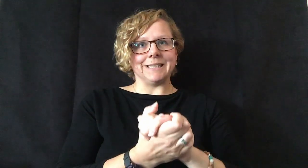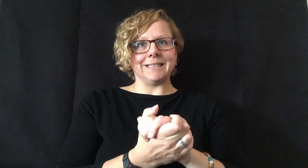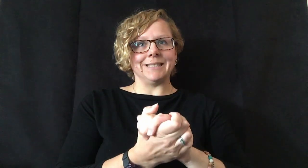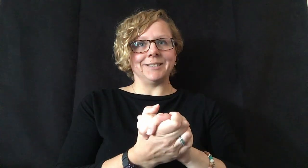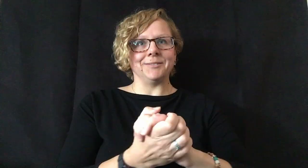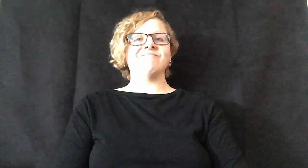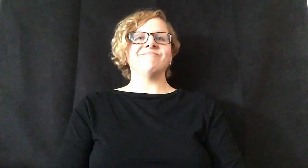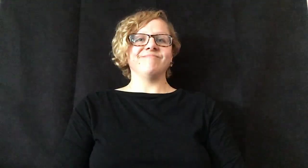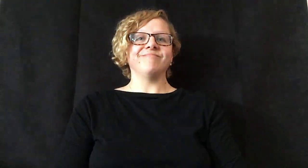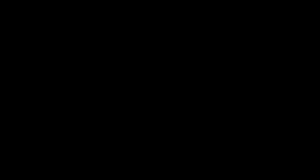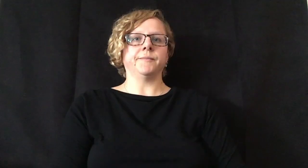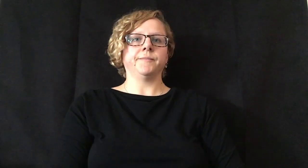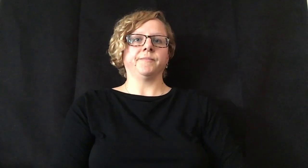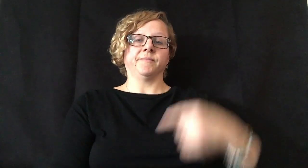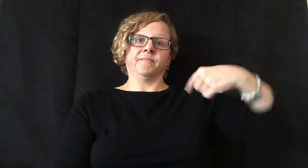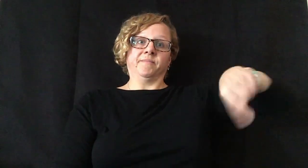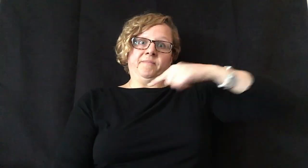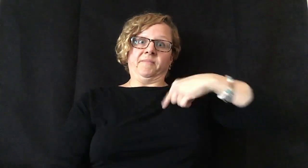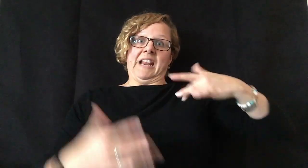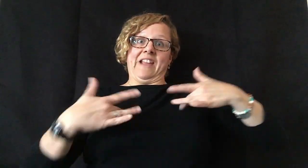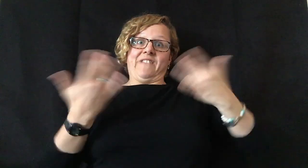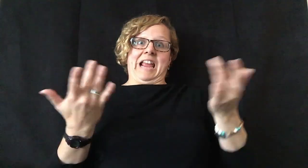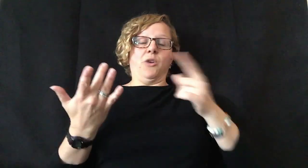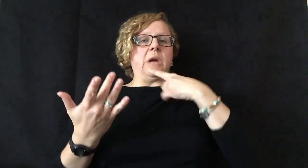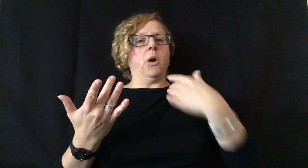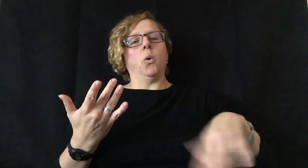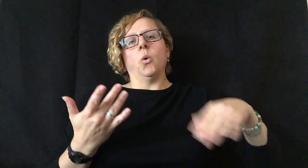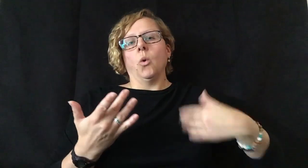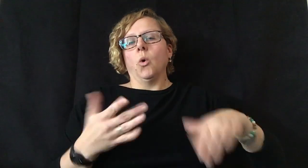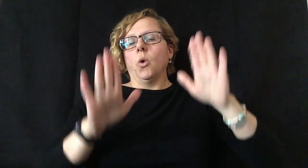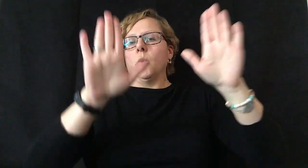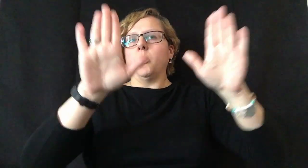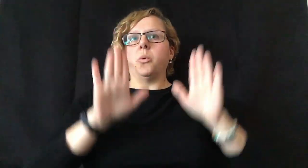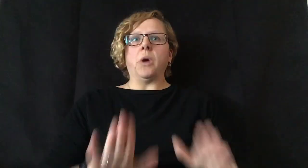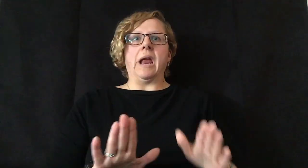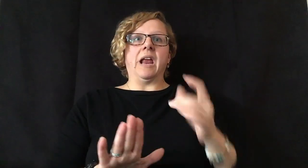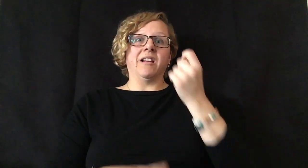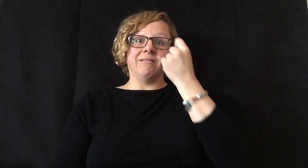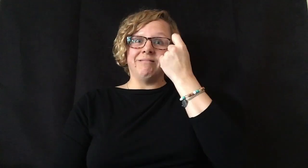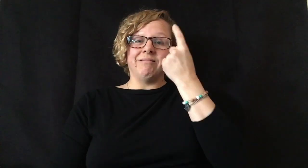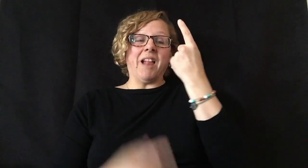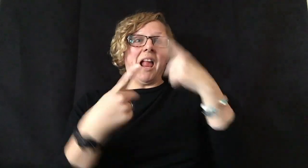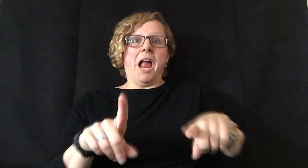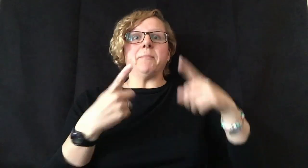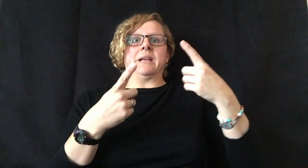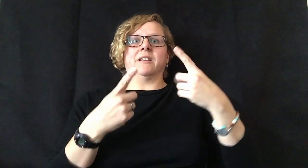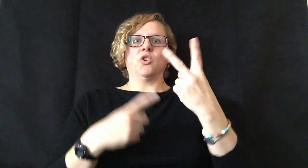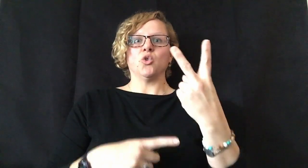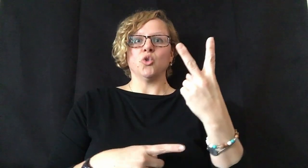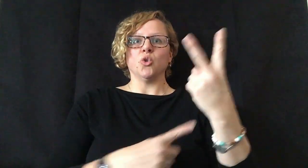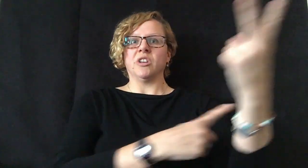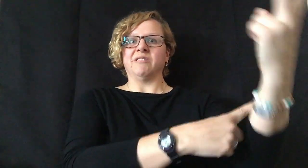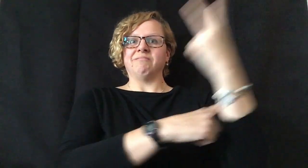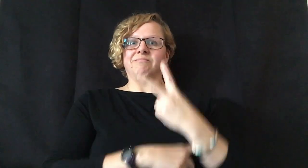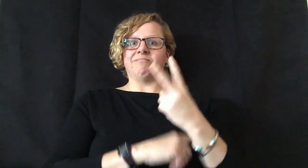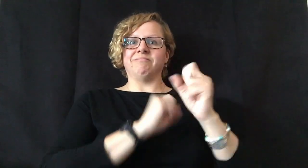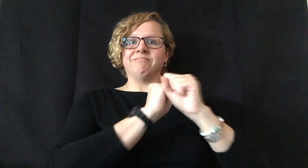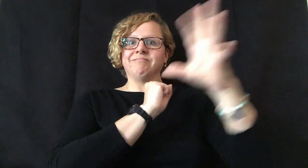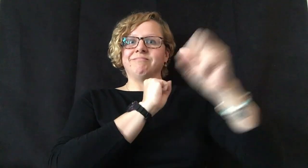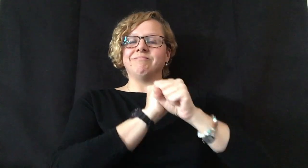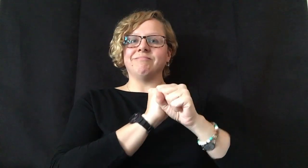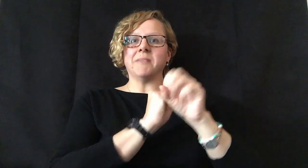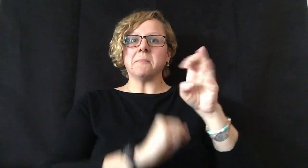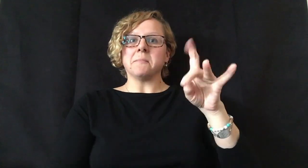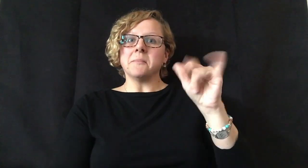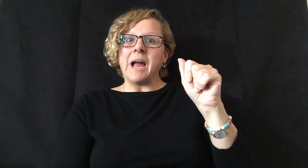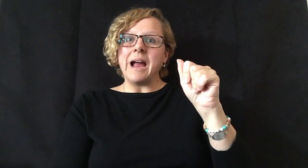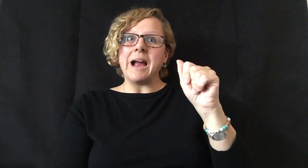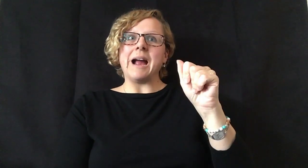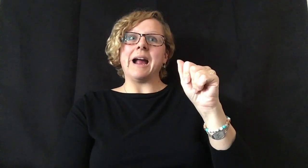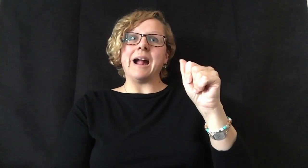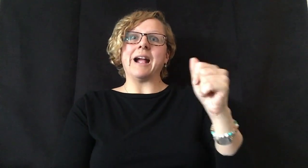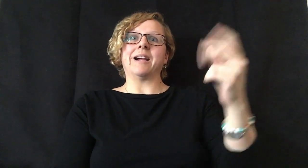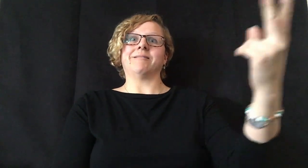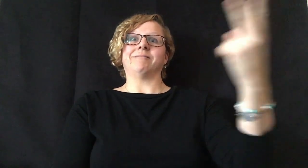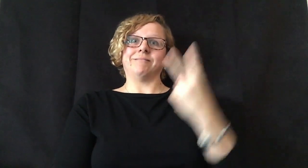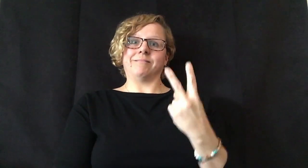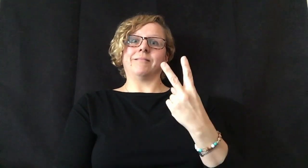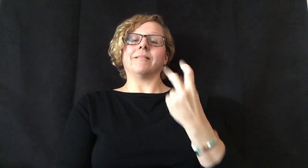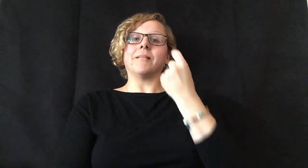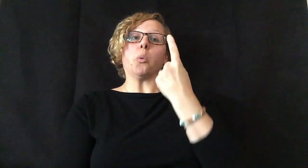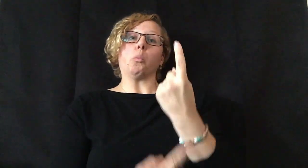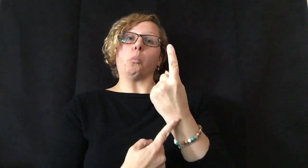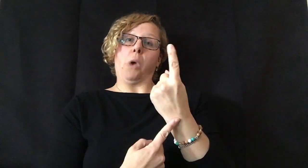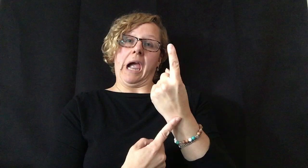Our event was a great turnout. We received great publicity about it. One of two we appreciate so much was